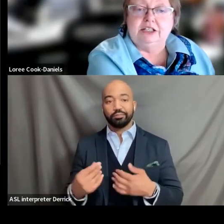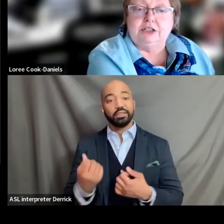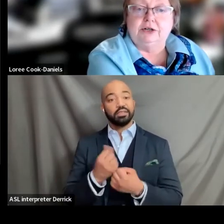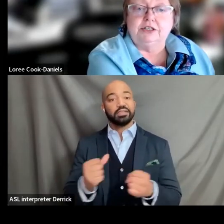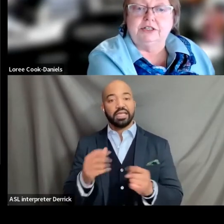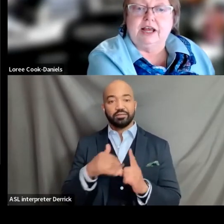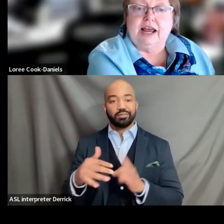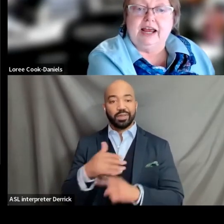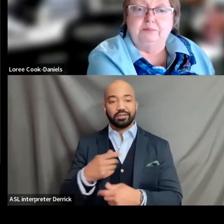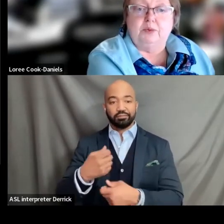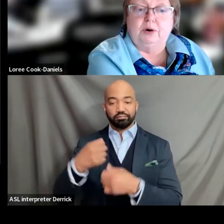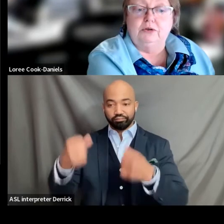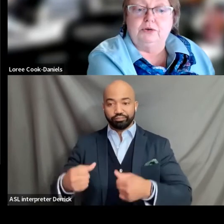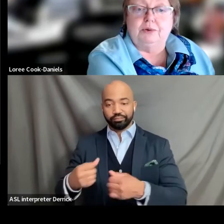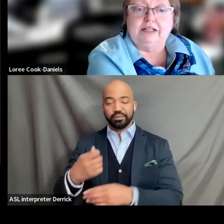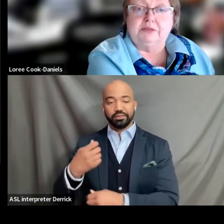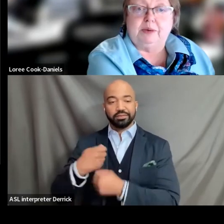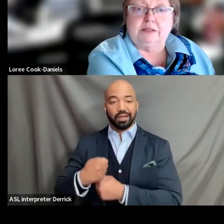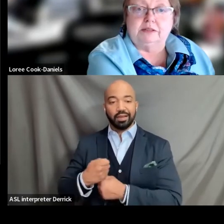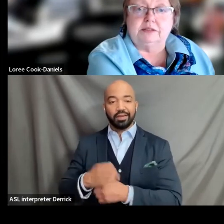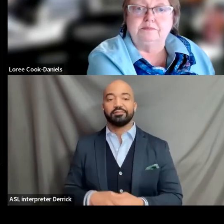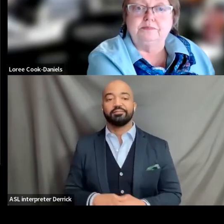T-shirts and pro trans buttons.